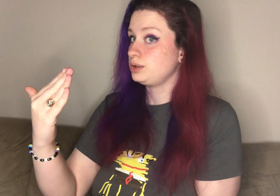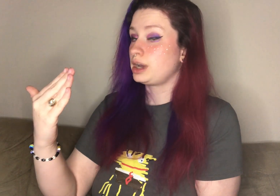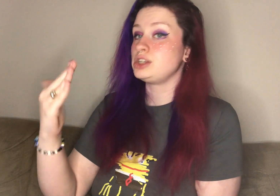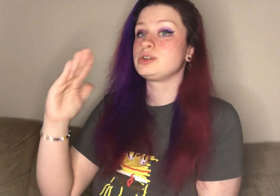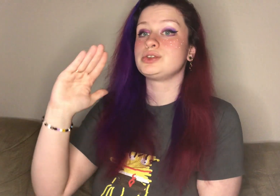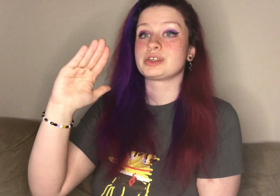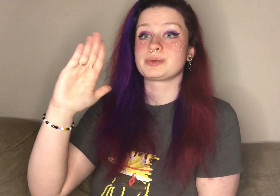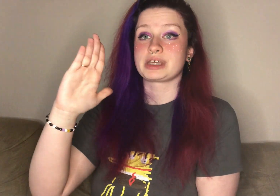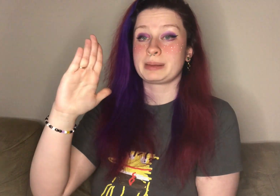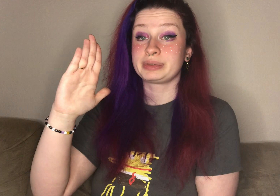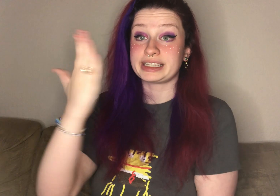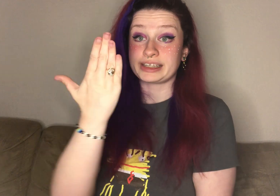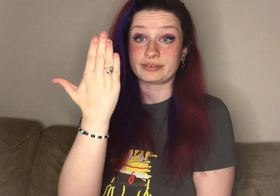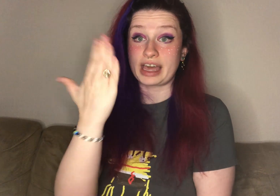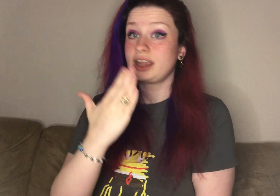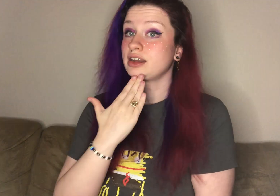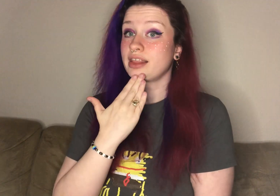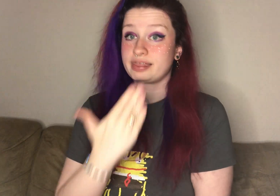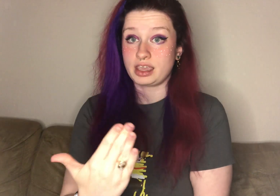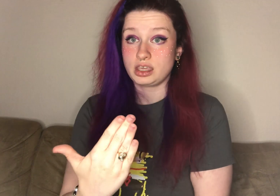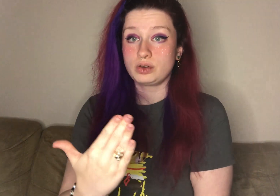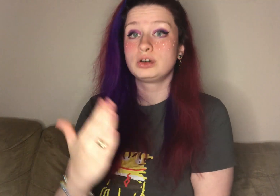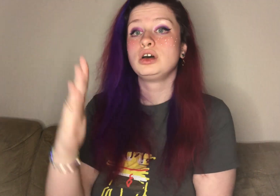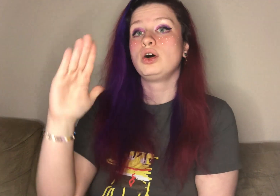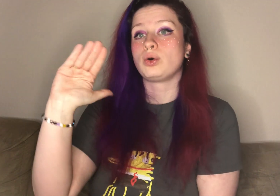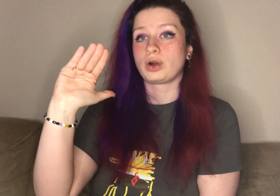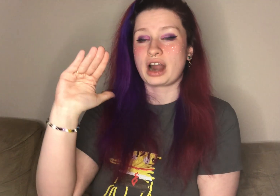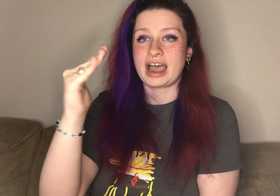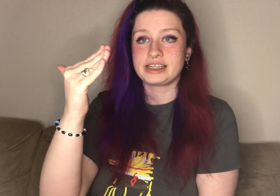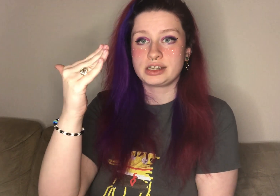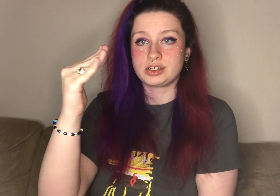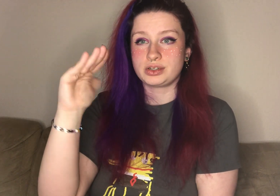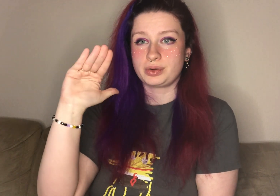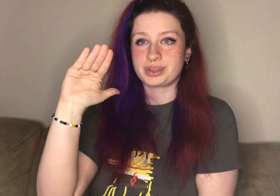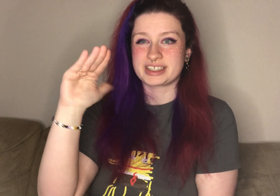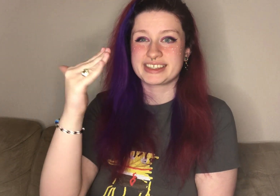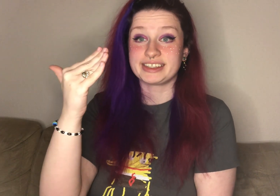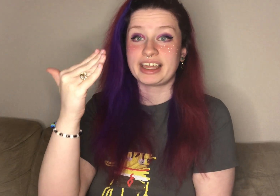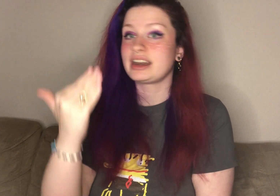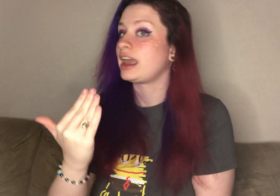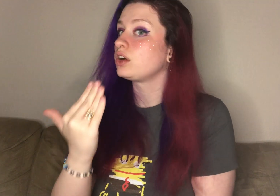and you can do this with a completely flat hand "thank you" or i tend to do it with a slight angle